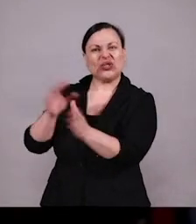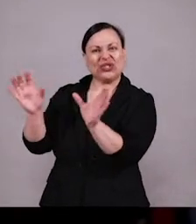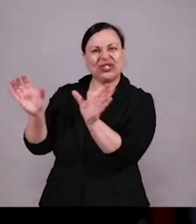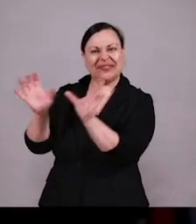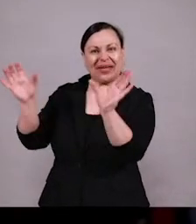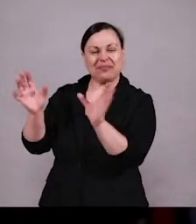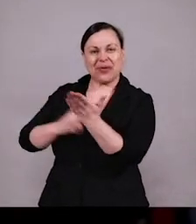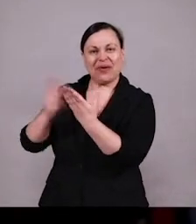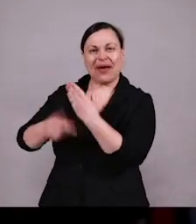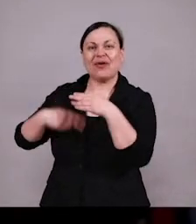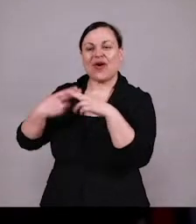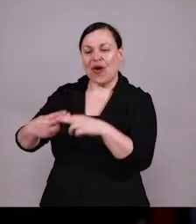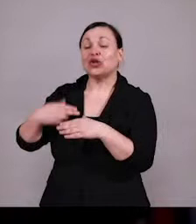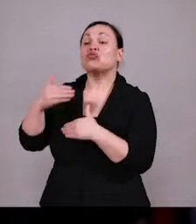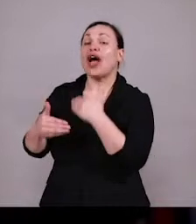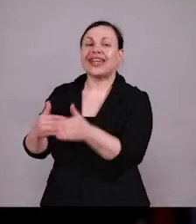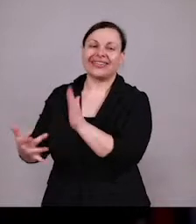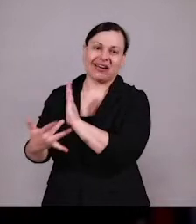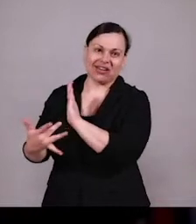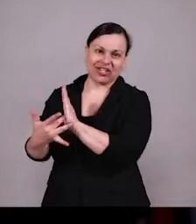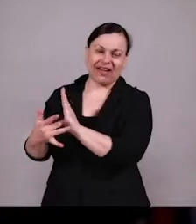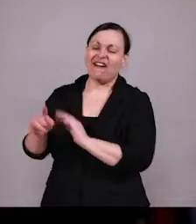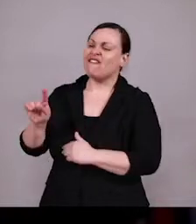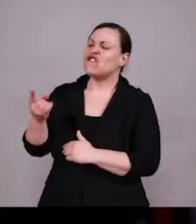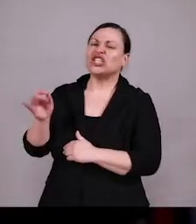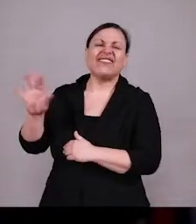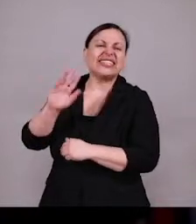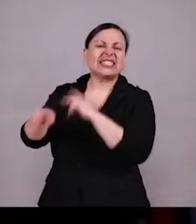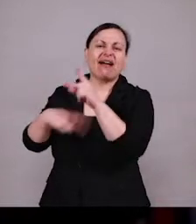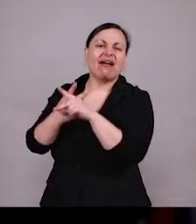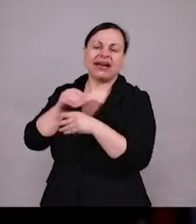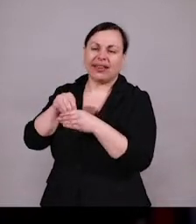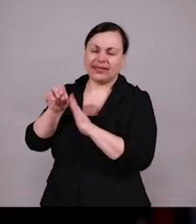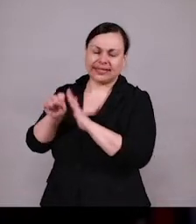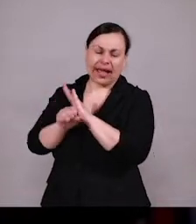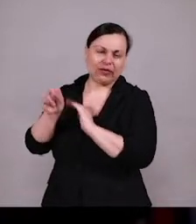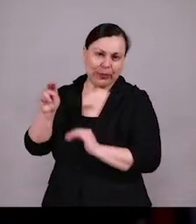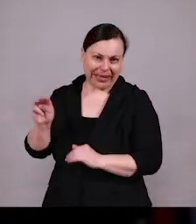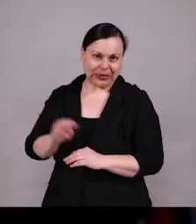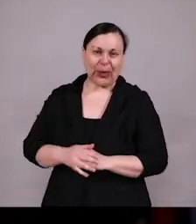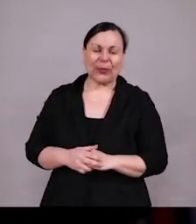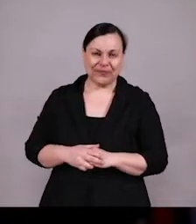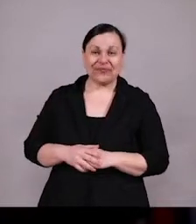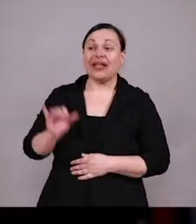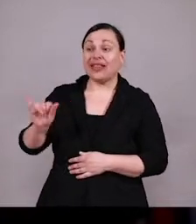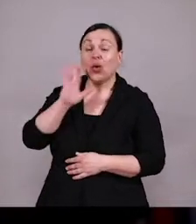certificate program called Process Technology- a first of its kind in the state of New Mexico-